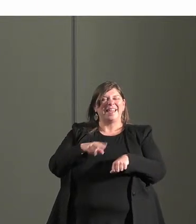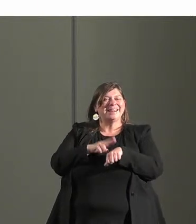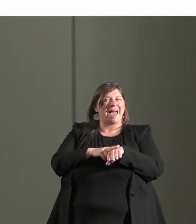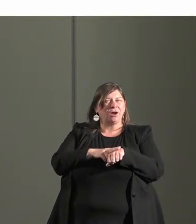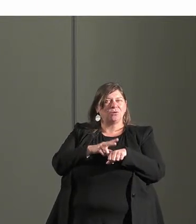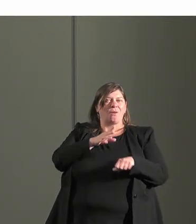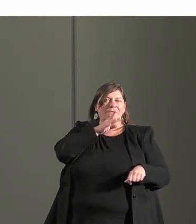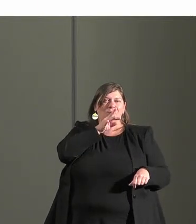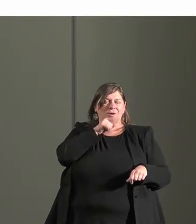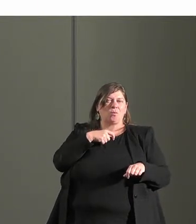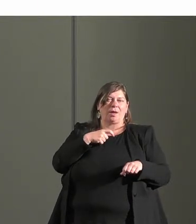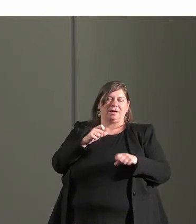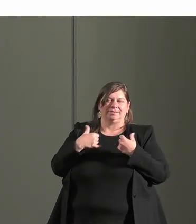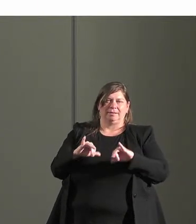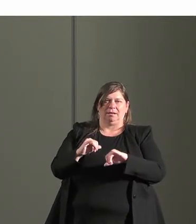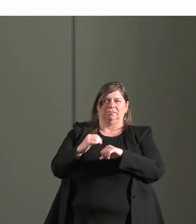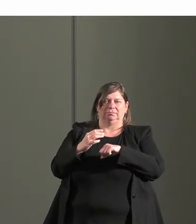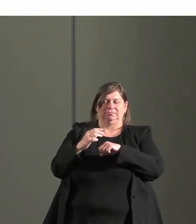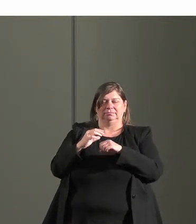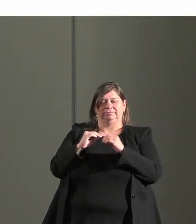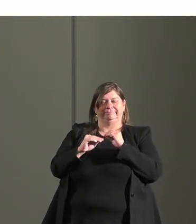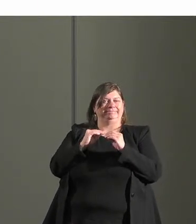with educ features. ≫ JONATHAN: I want you to hear